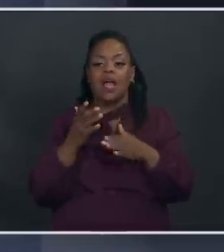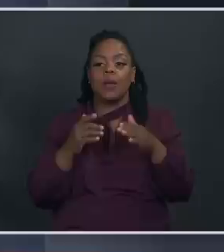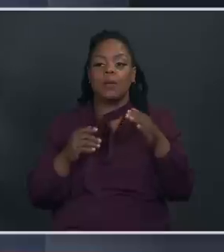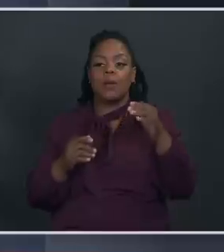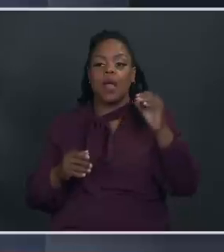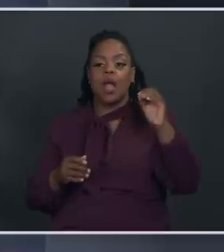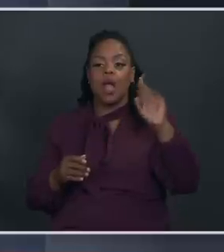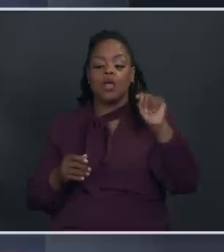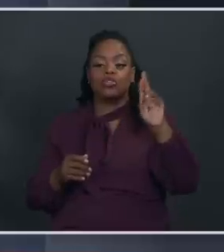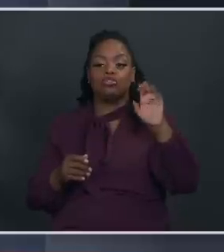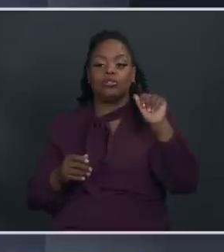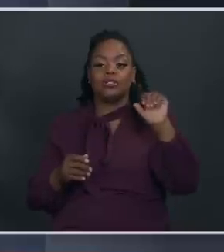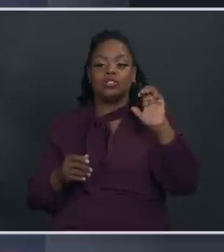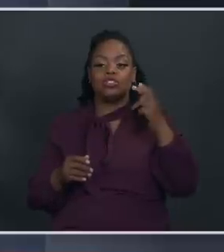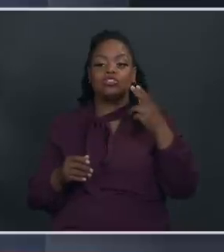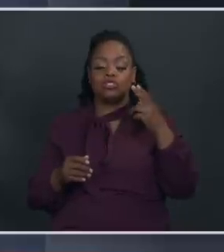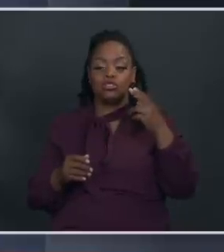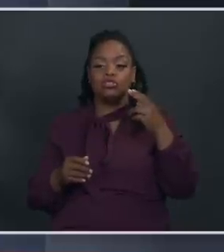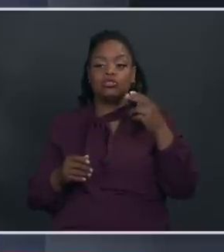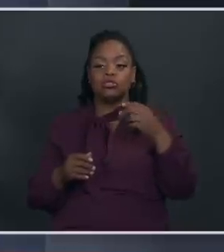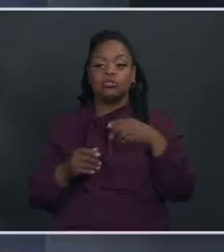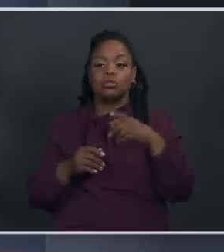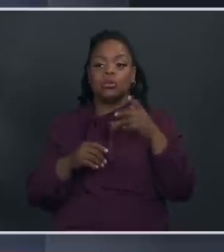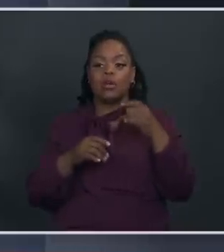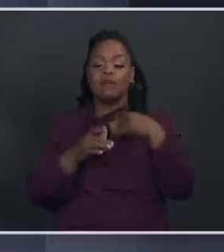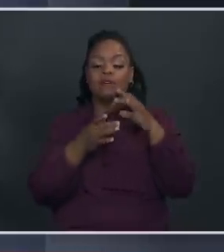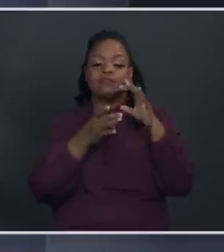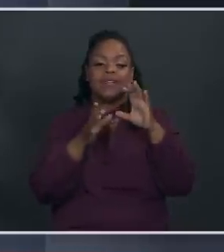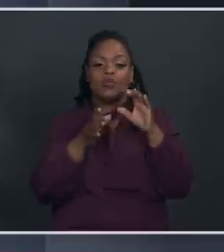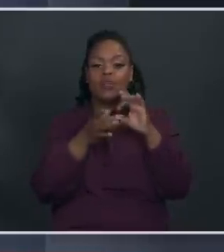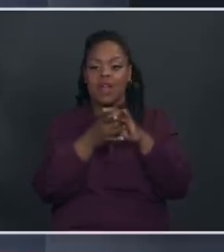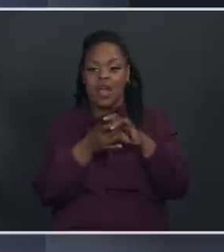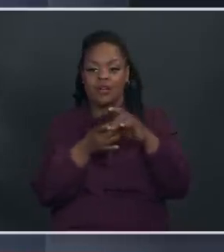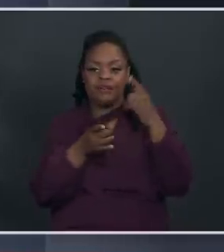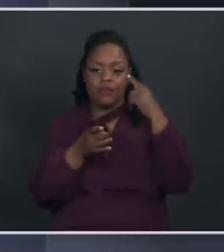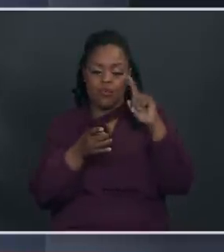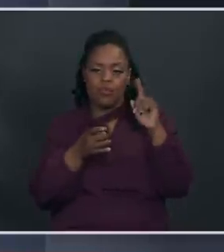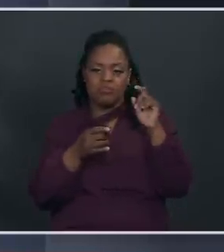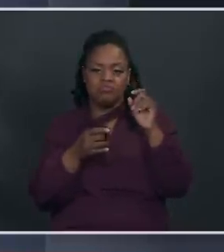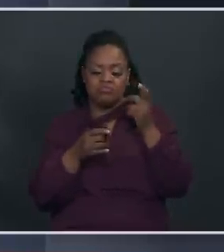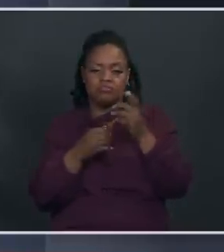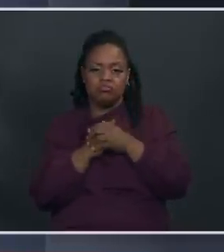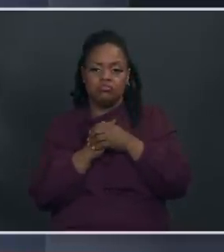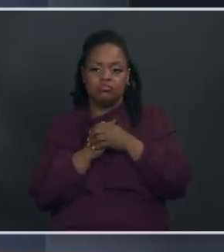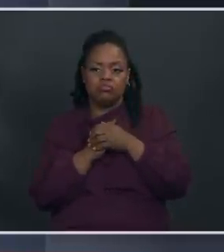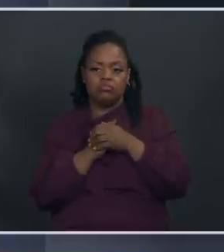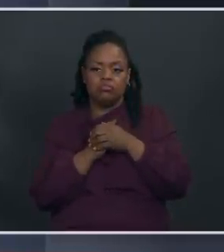as it relates to the COVID package. That is a top priority for President Biden.